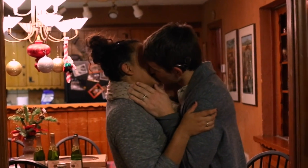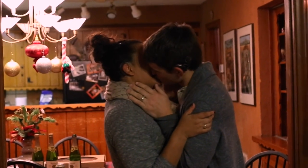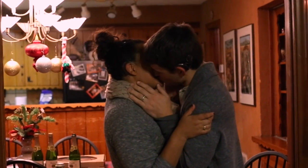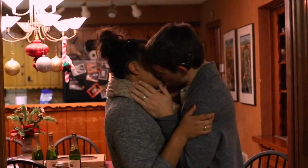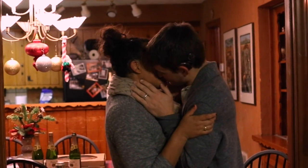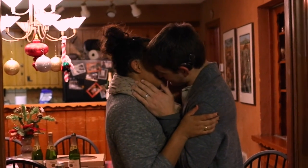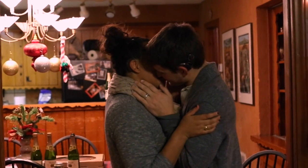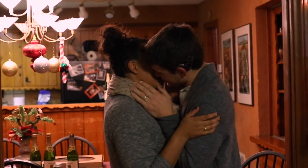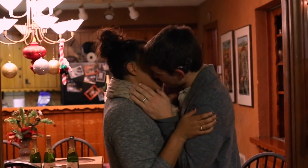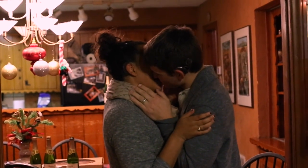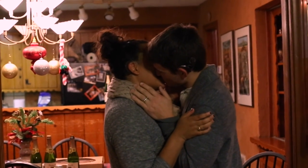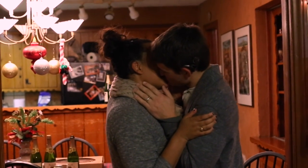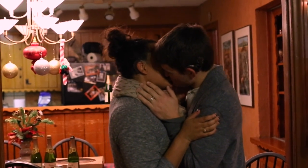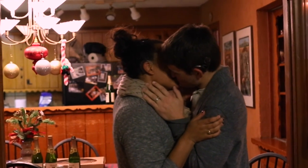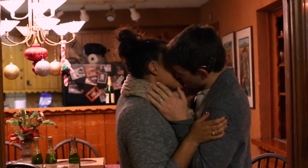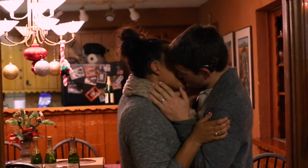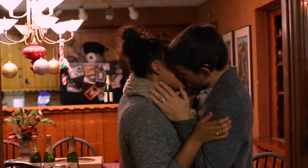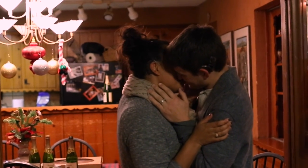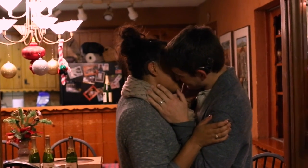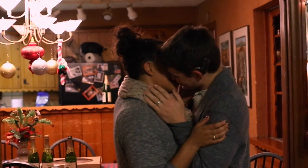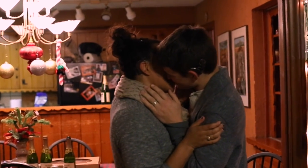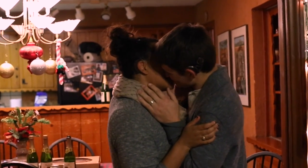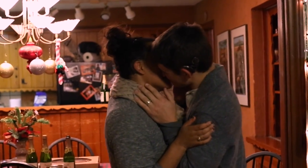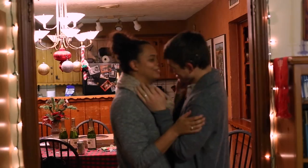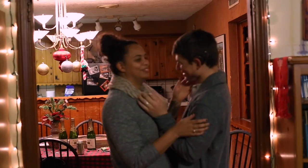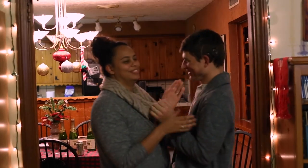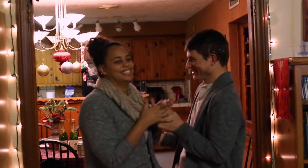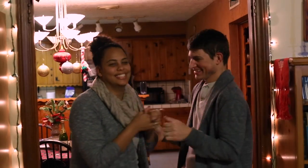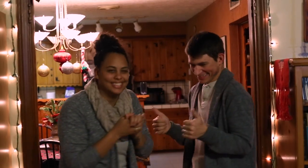With you under the mistletoe.